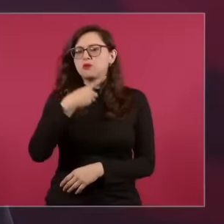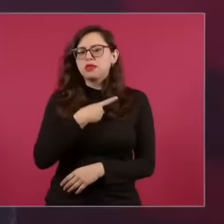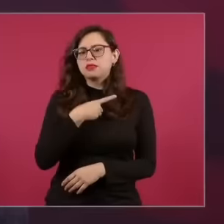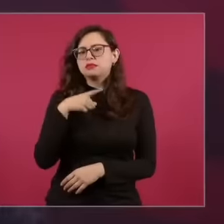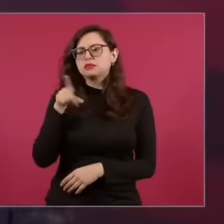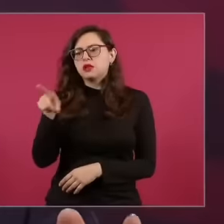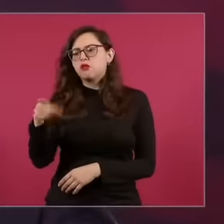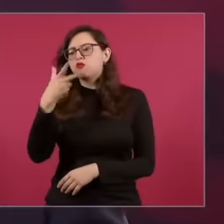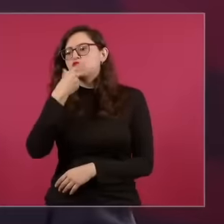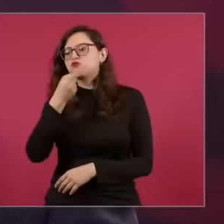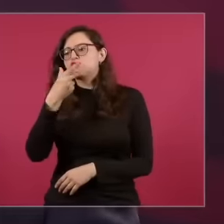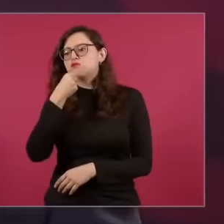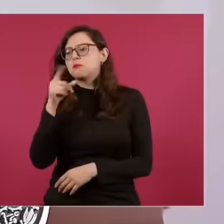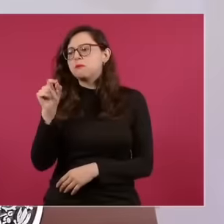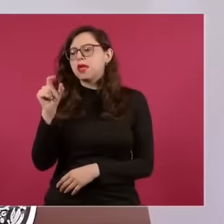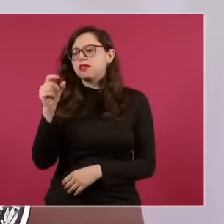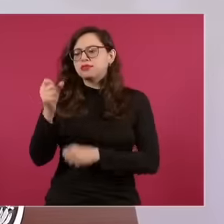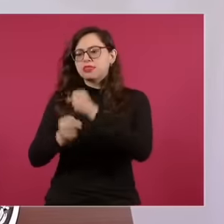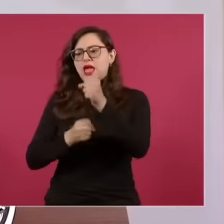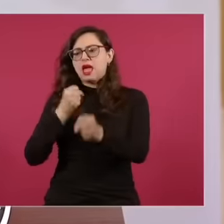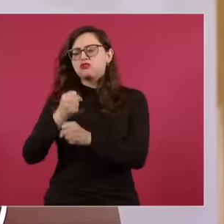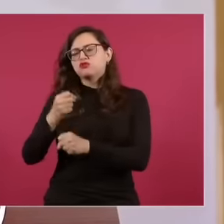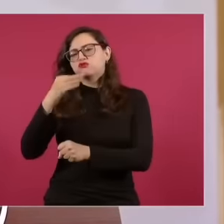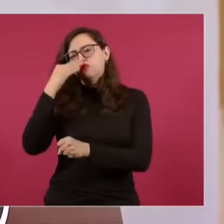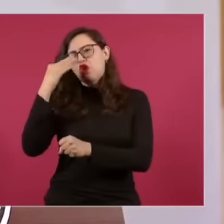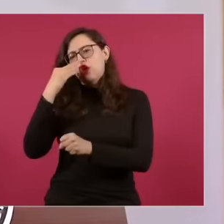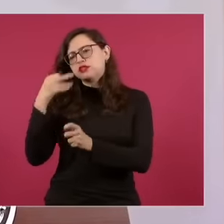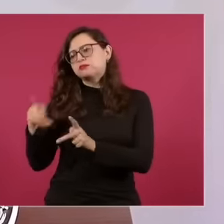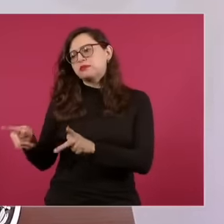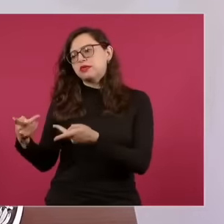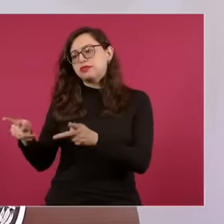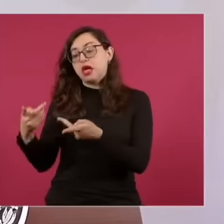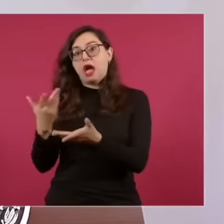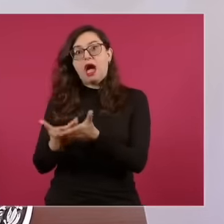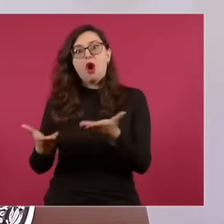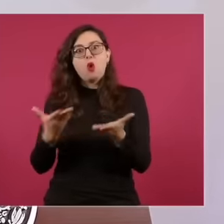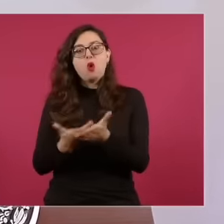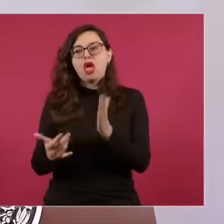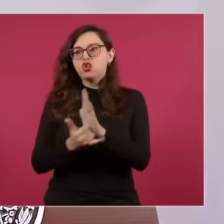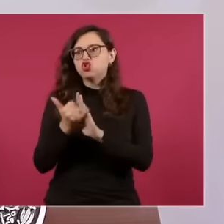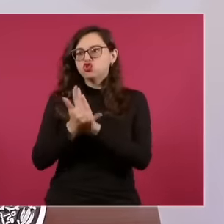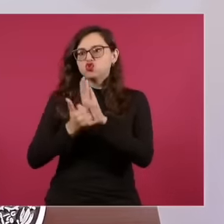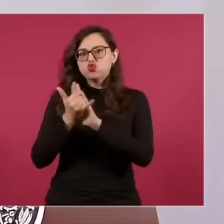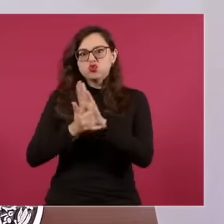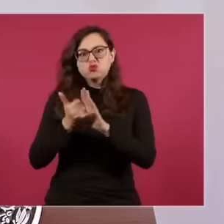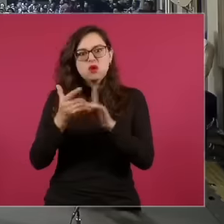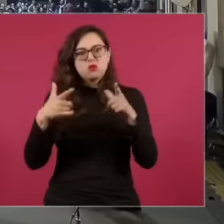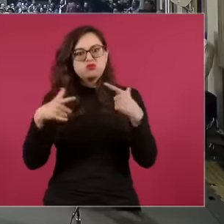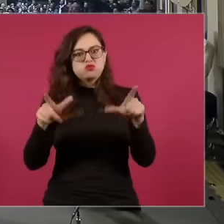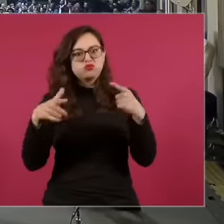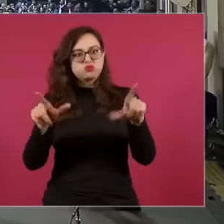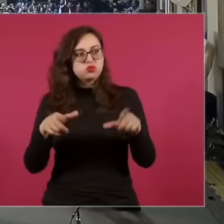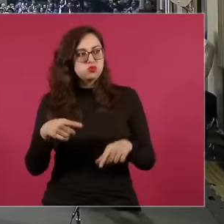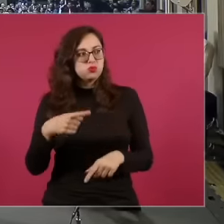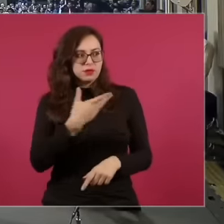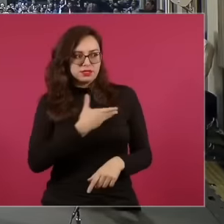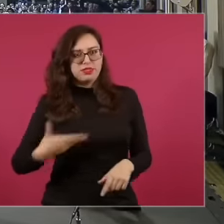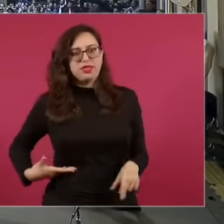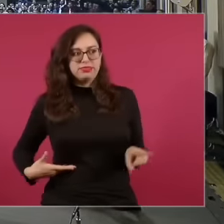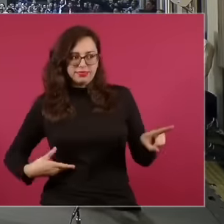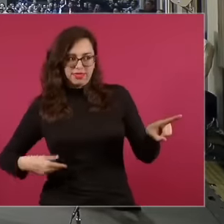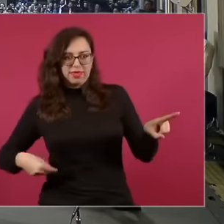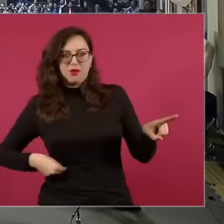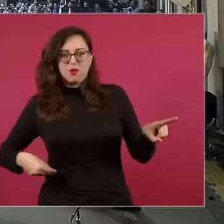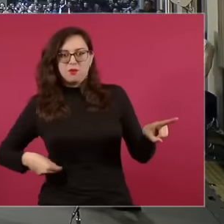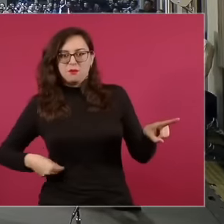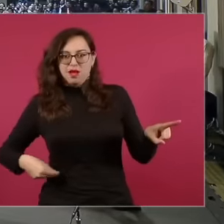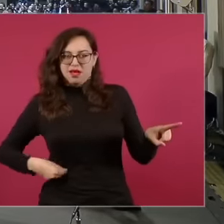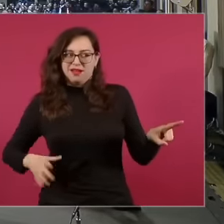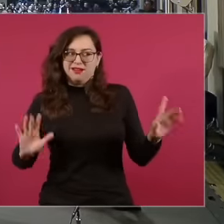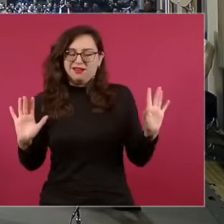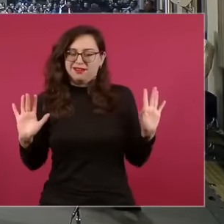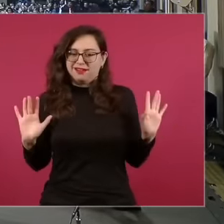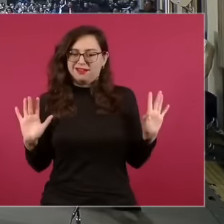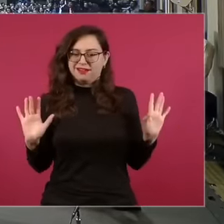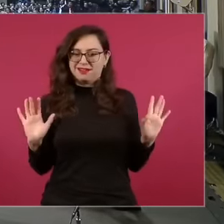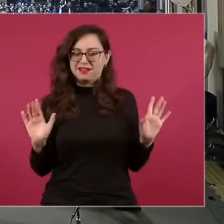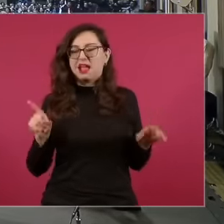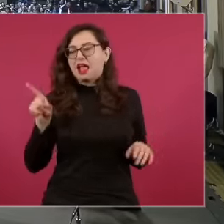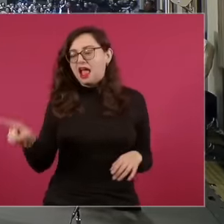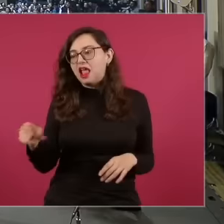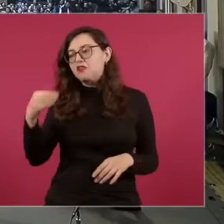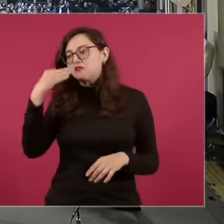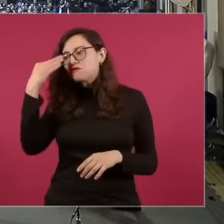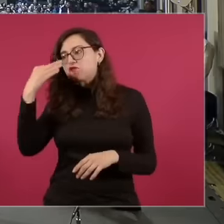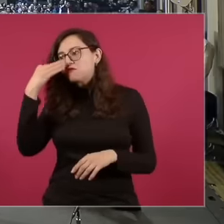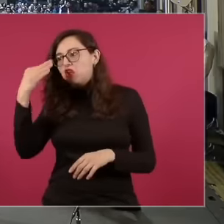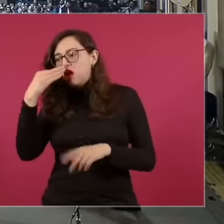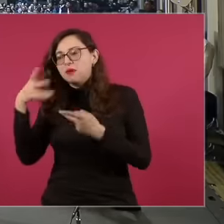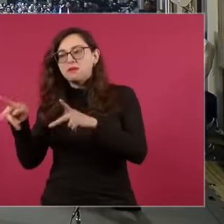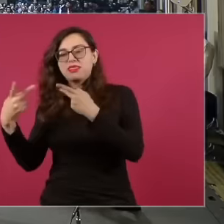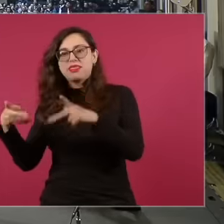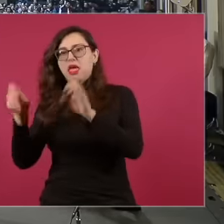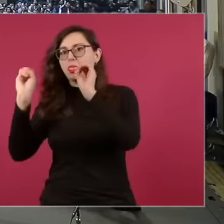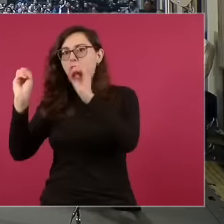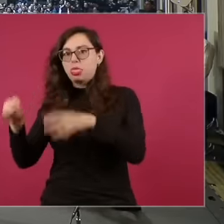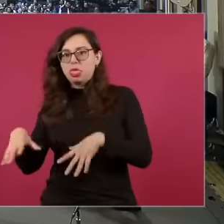who is now a YouTuber president because of him obviously selling flowers to YouTubers and